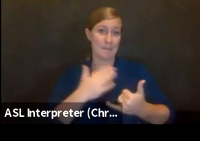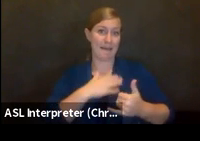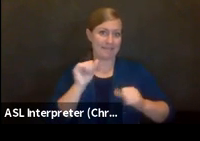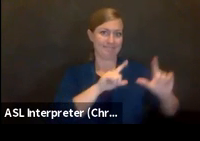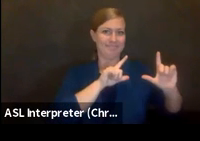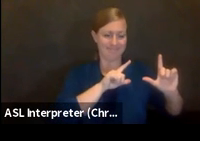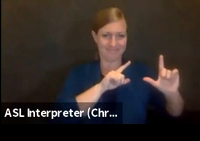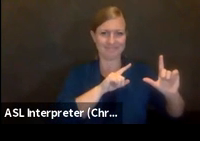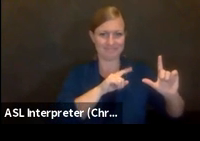ESD 189 - Amy Colburn: So I'm going to say allow